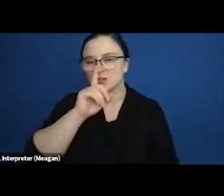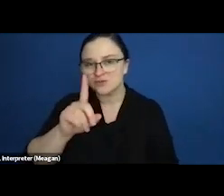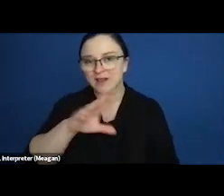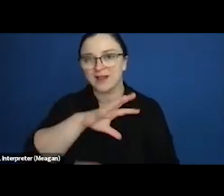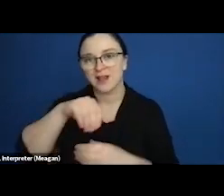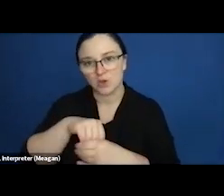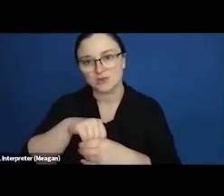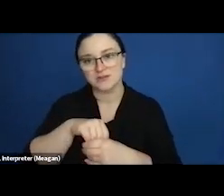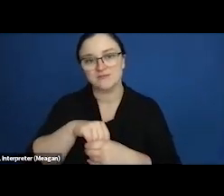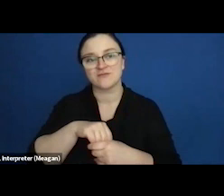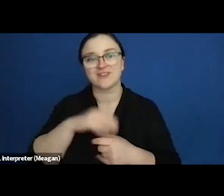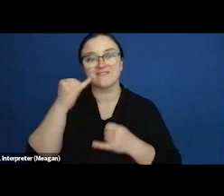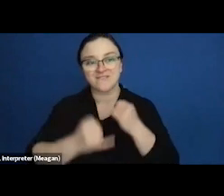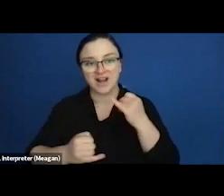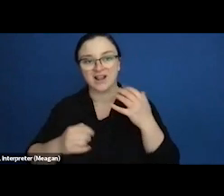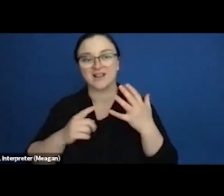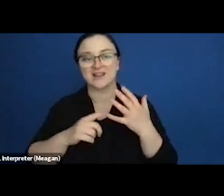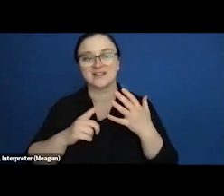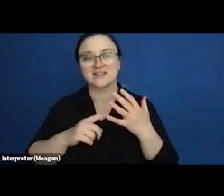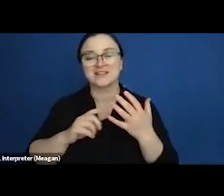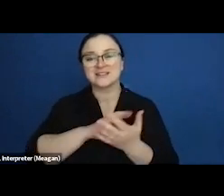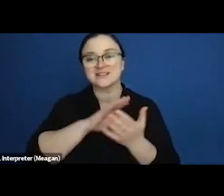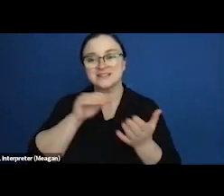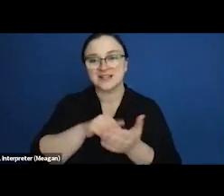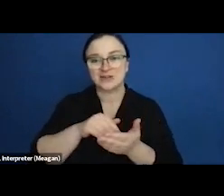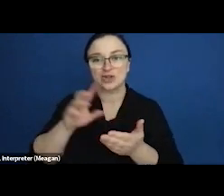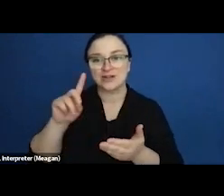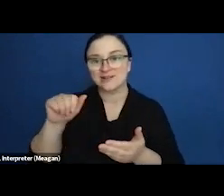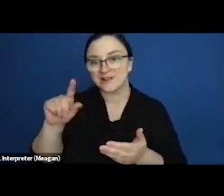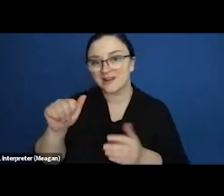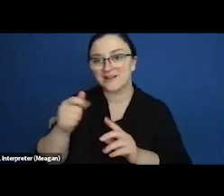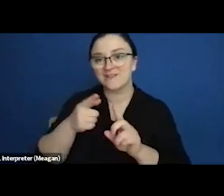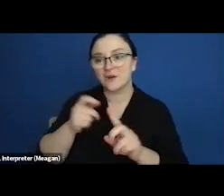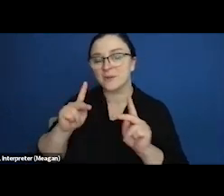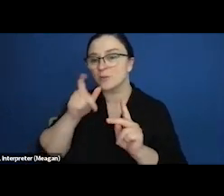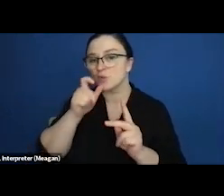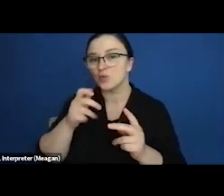And finally, centering data from people with lived expertise in your assessment process